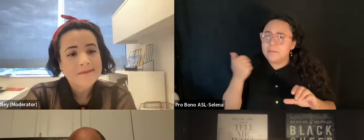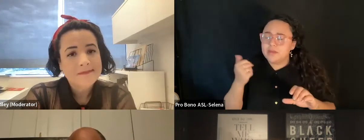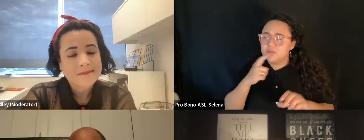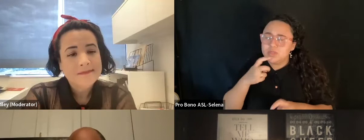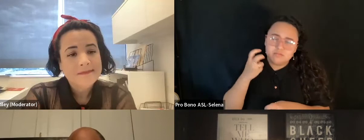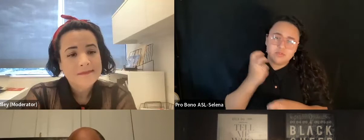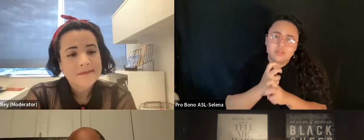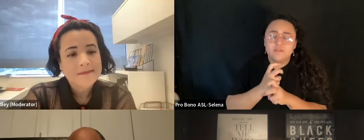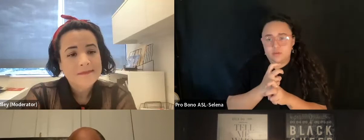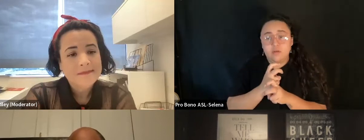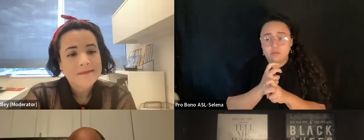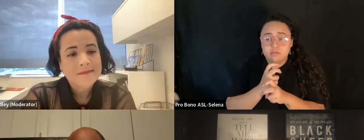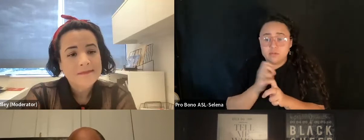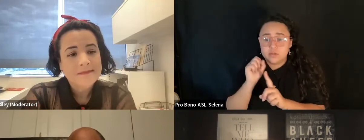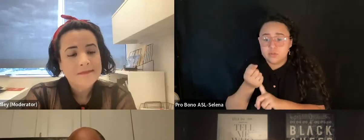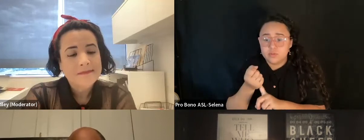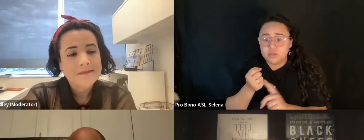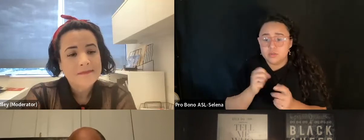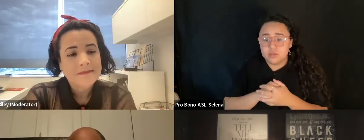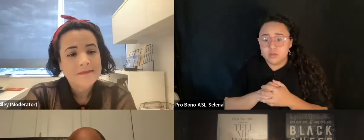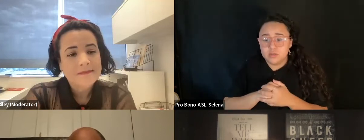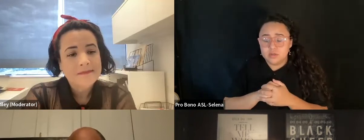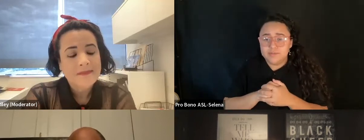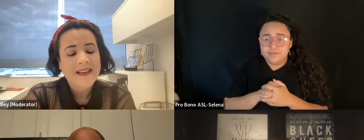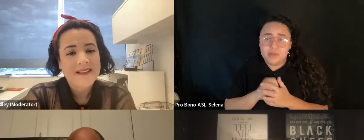and they have no choice but to accept if they so want to.